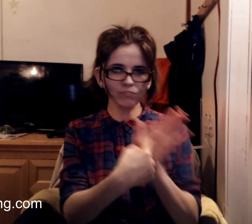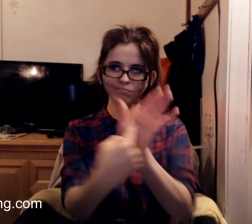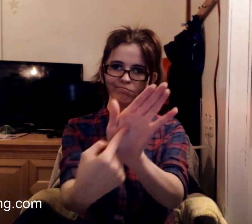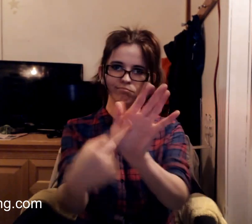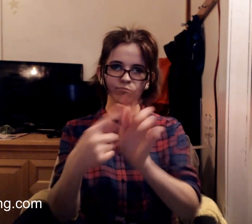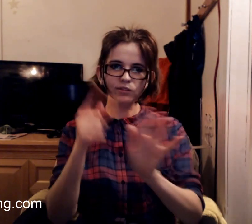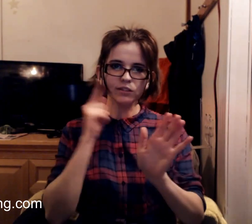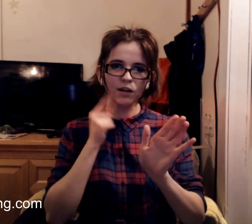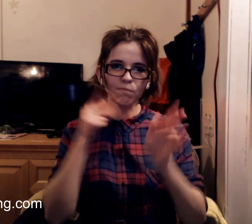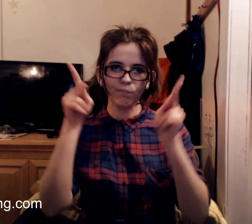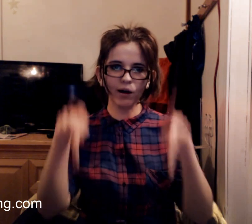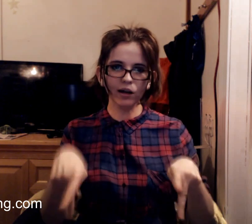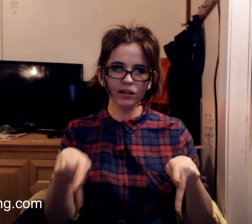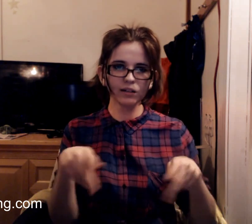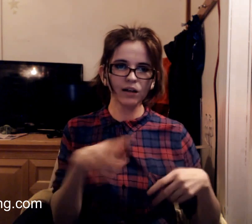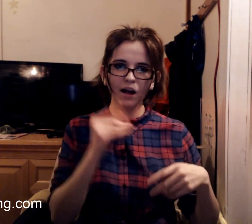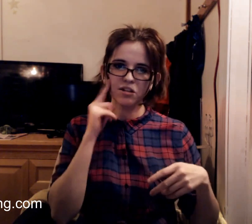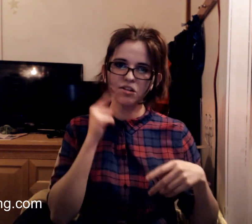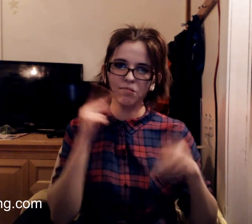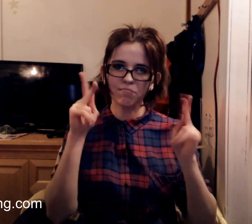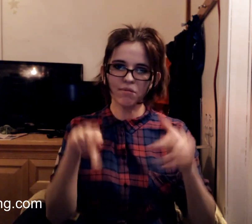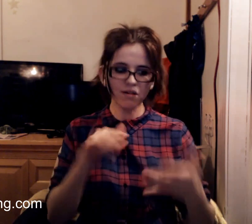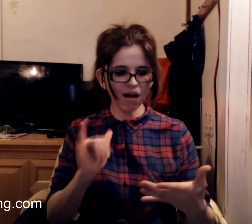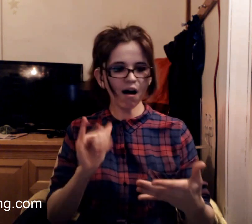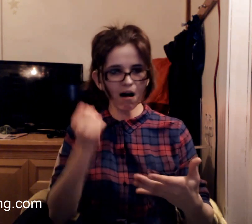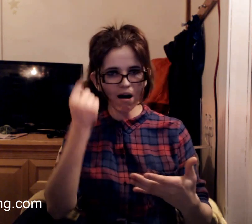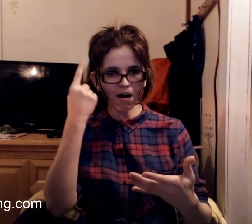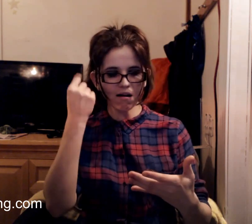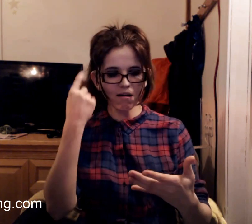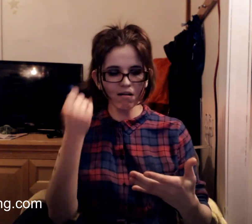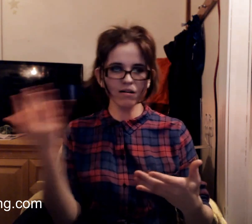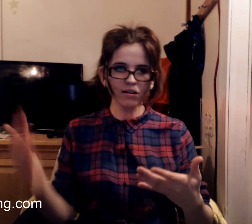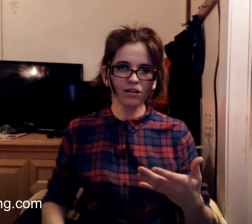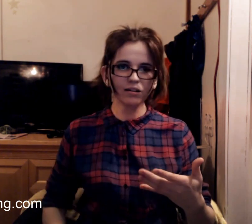which is shown to a deaf person, which they easily understand.